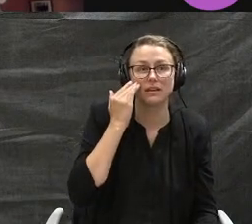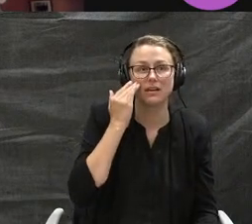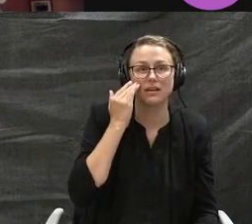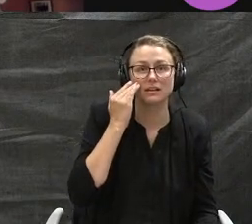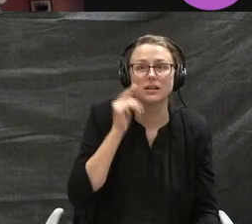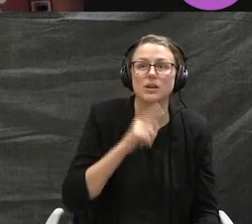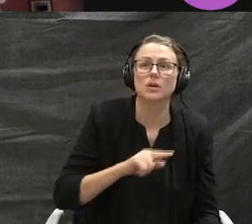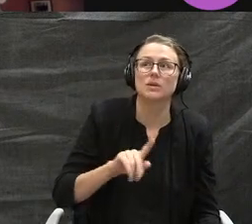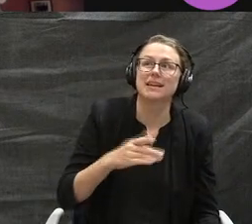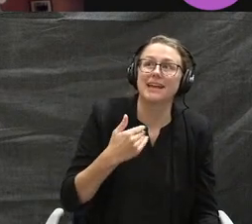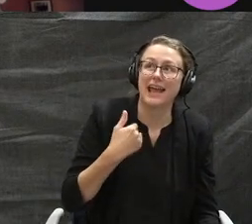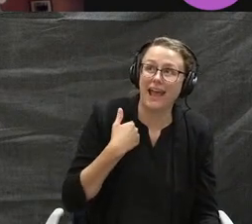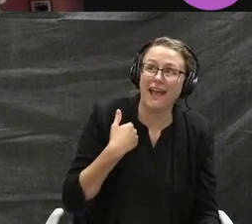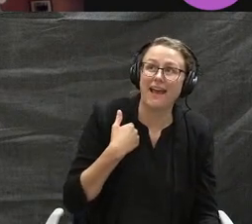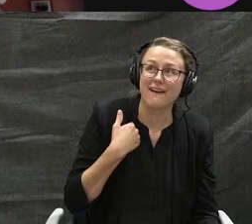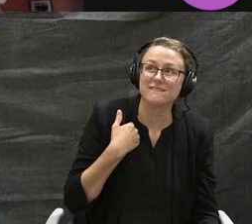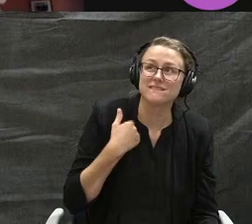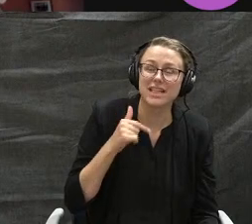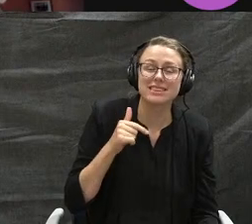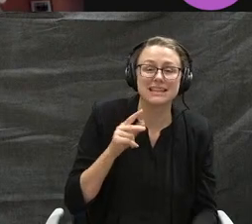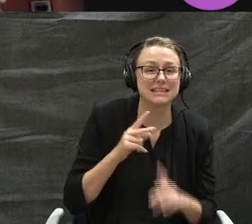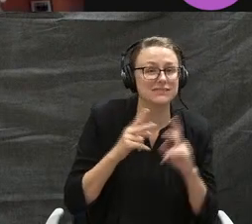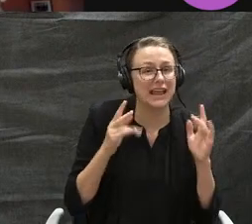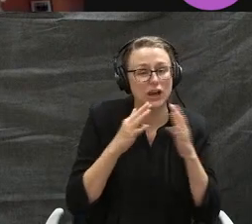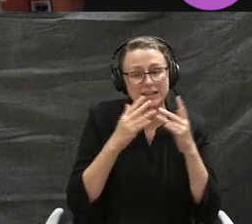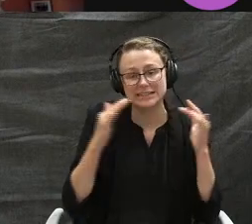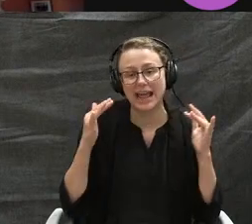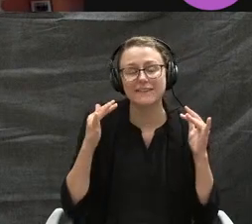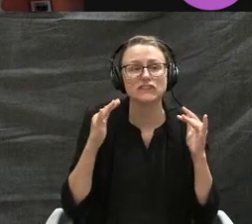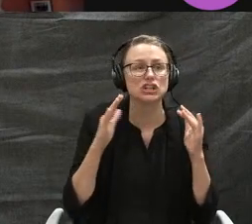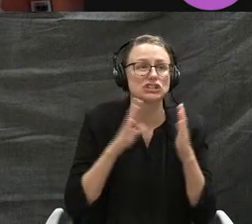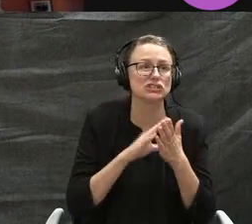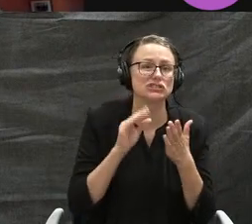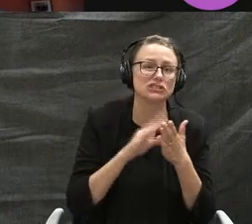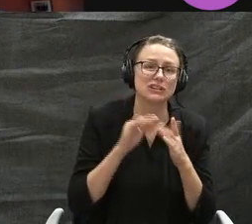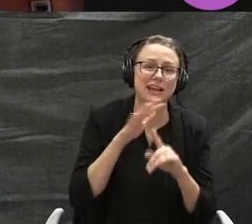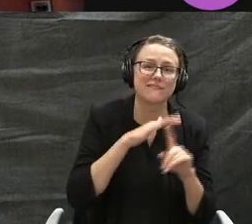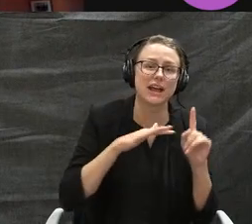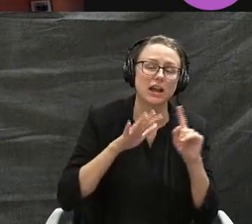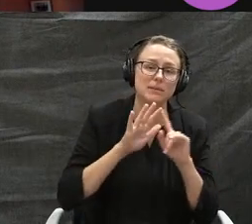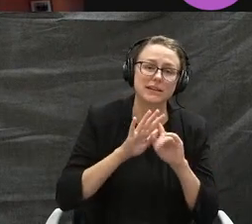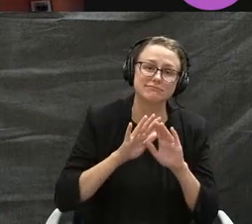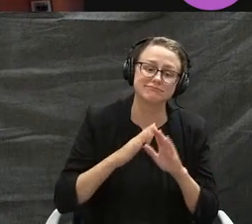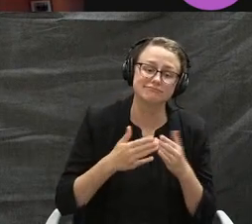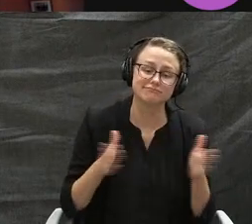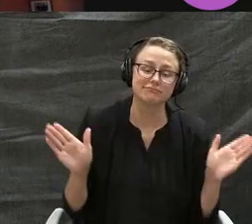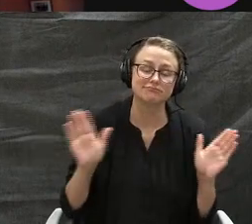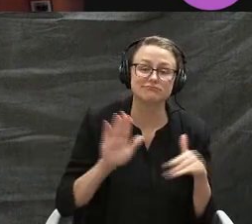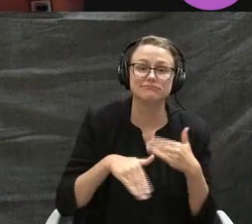We have this, uh, this very diversified across all my grades are going to stay close. What's the word and really